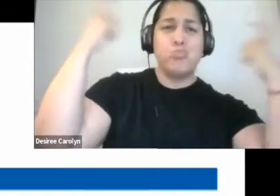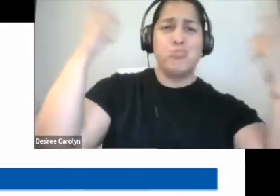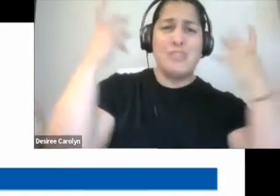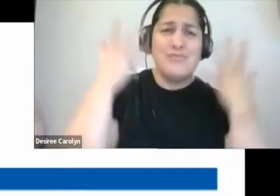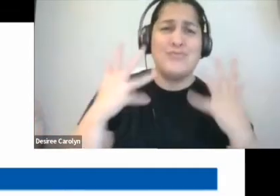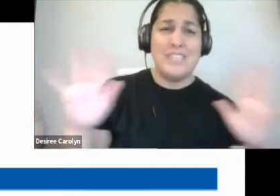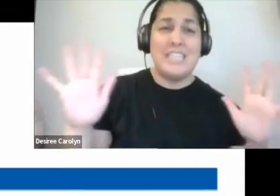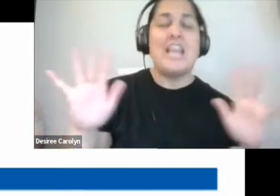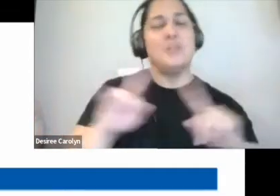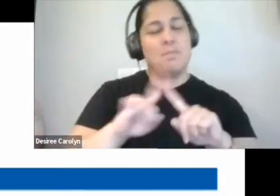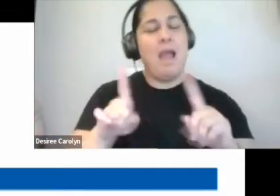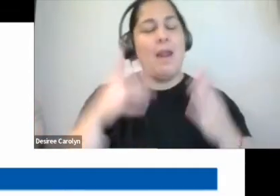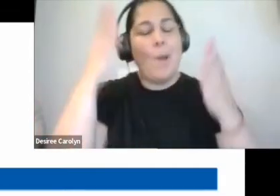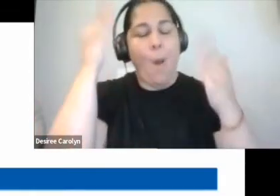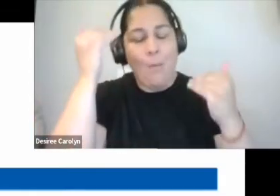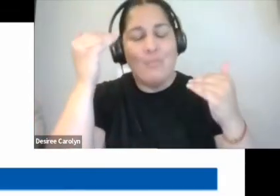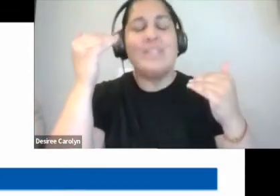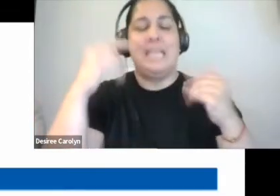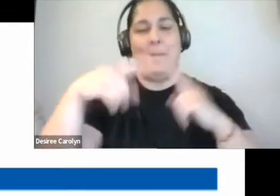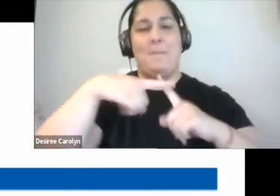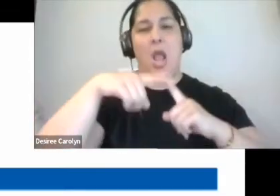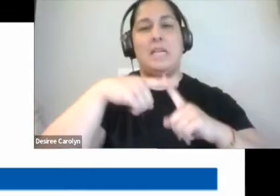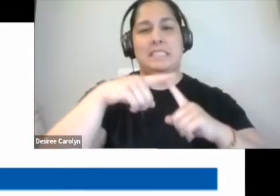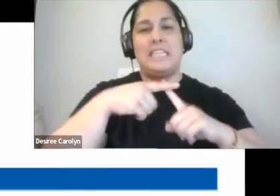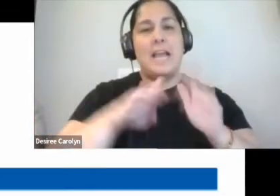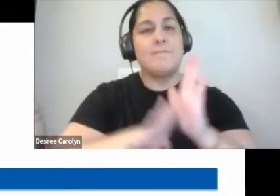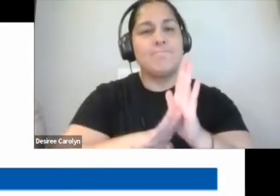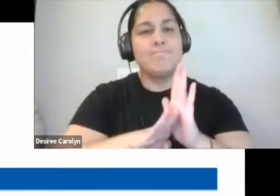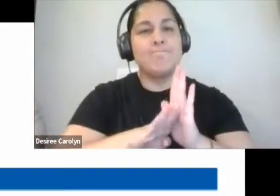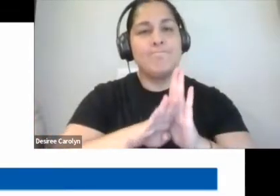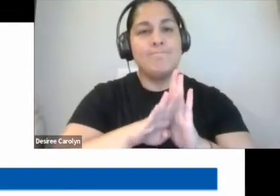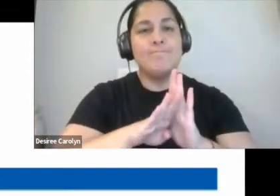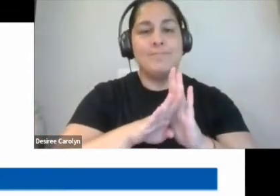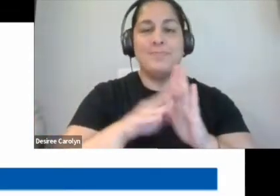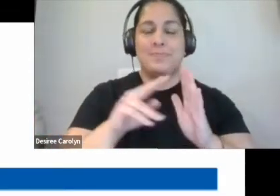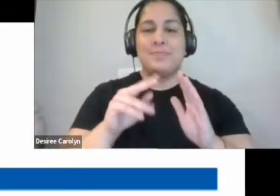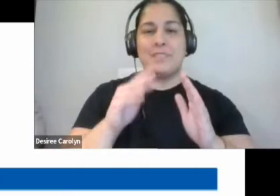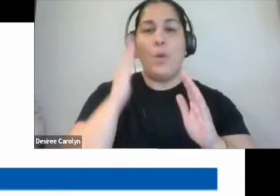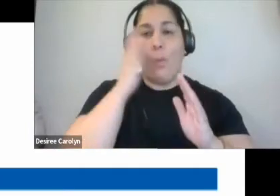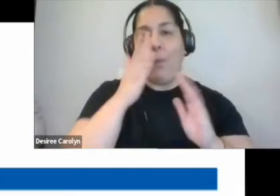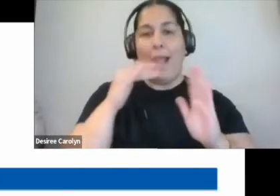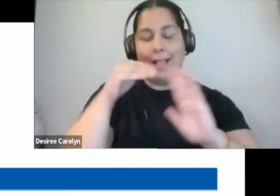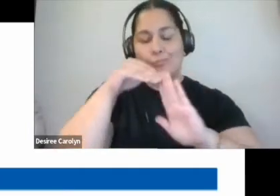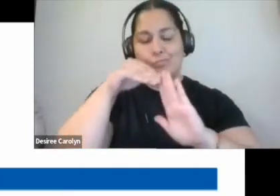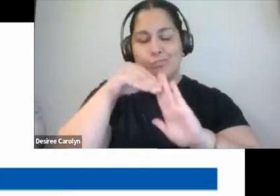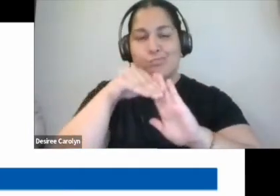trend that will result in ongoing Improvement and fewer and fewer people being infected.